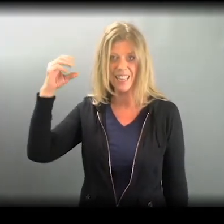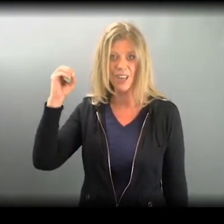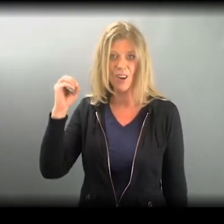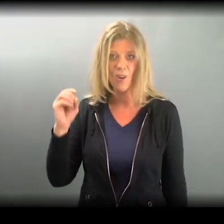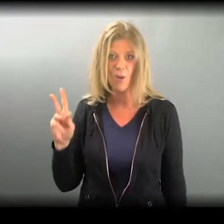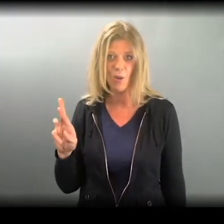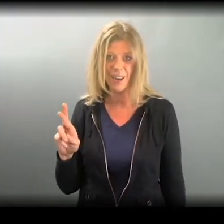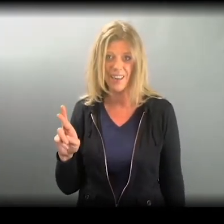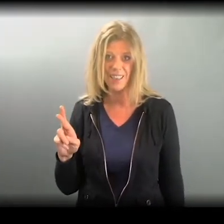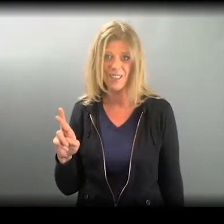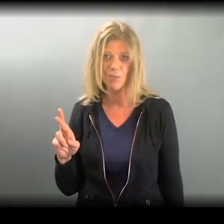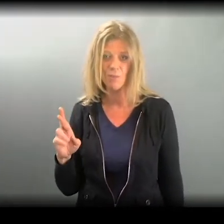or -